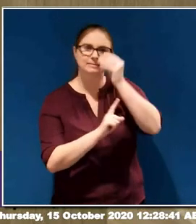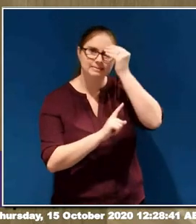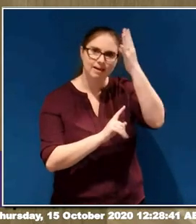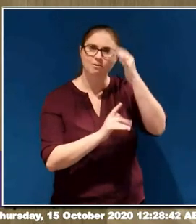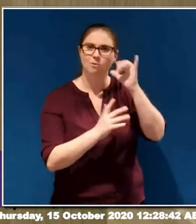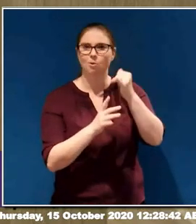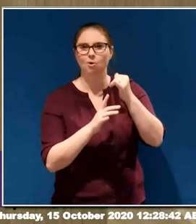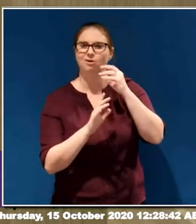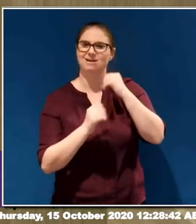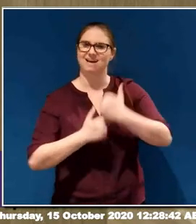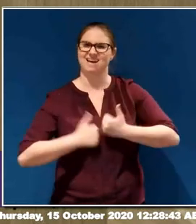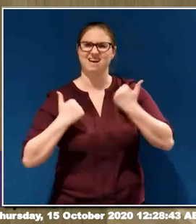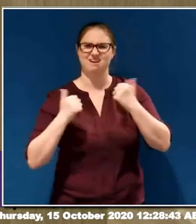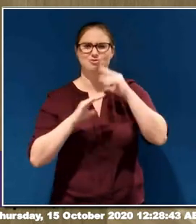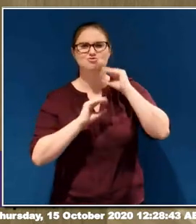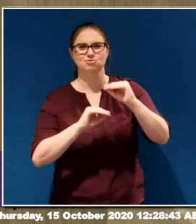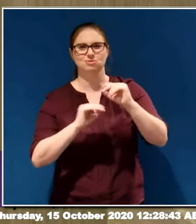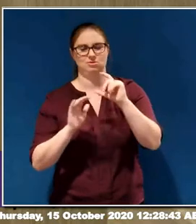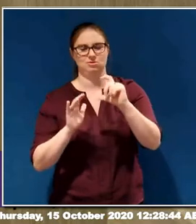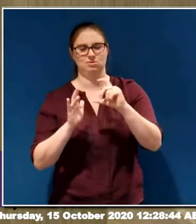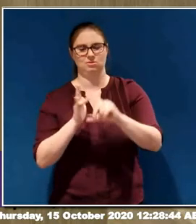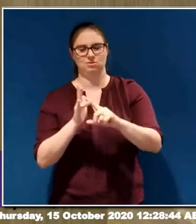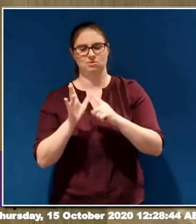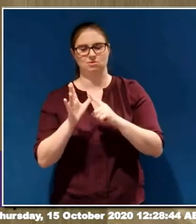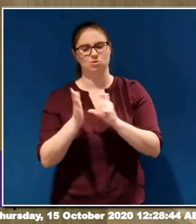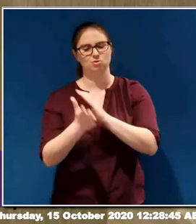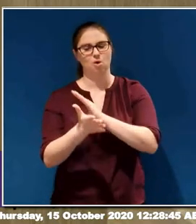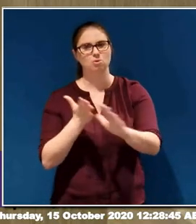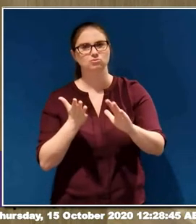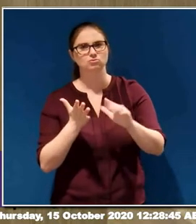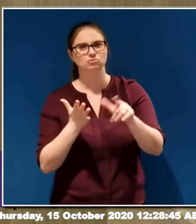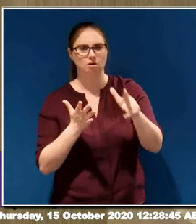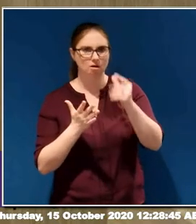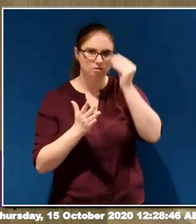So we do take that upon ourselves then to make that person to make contact